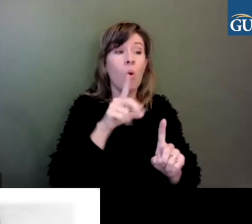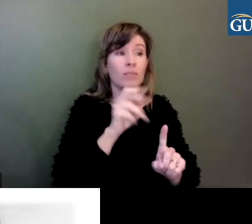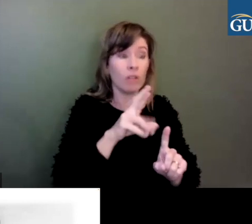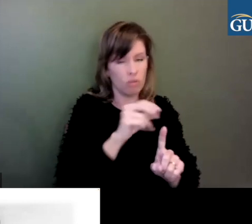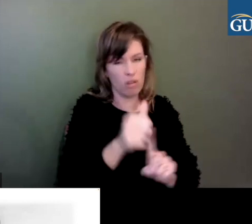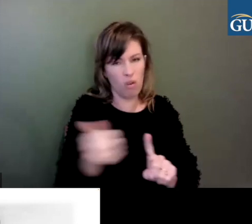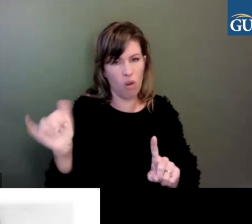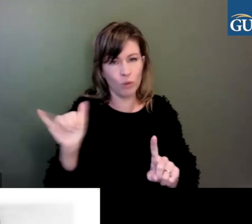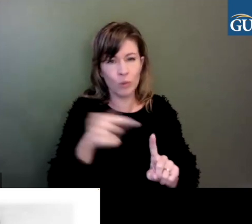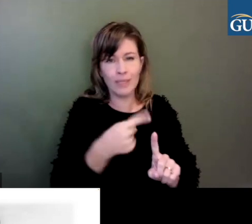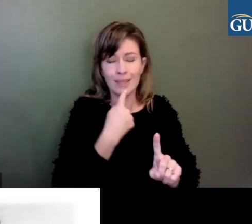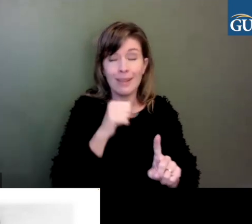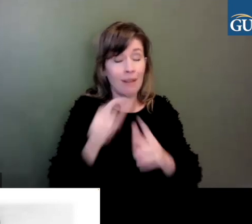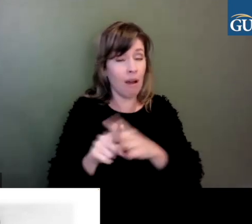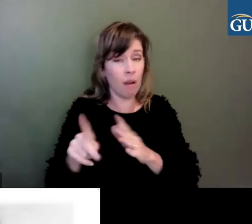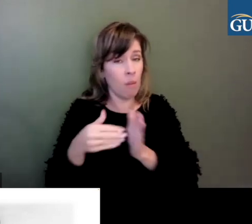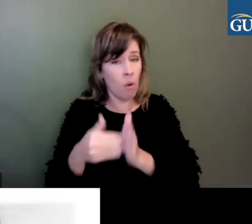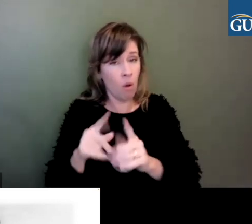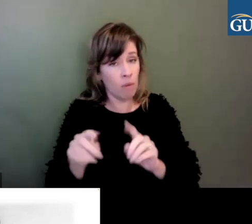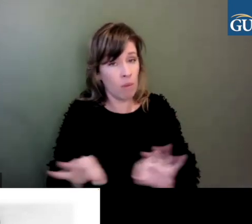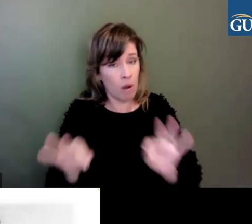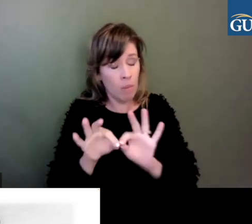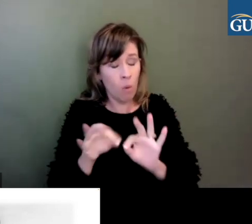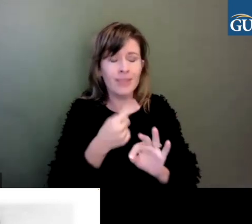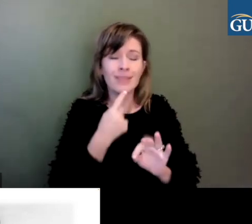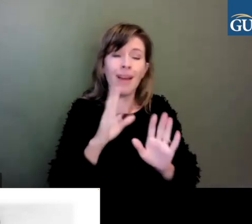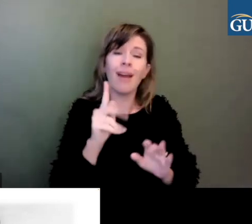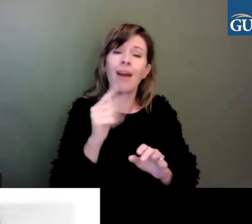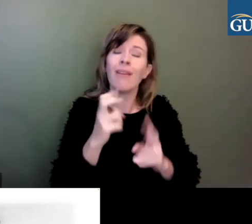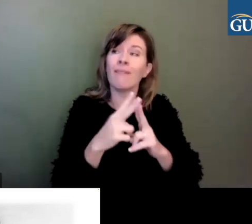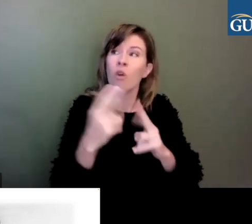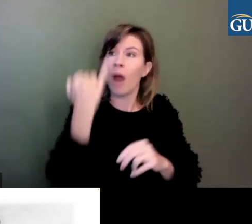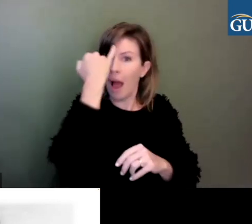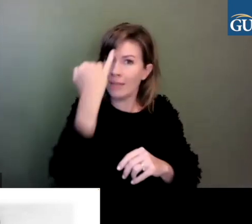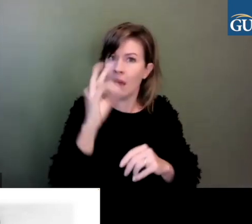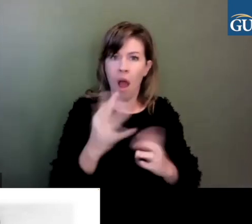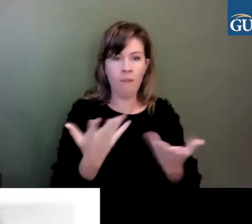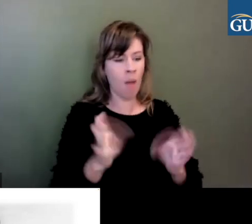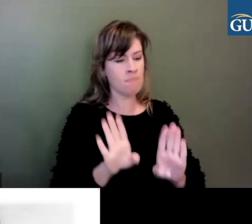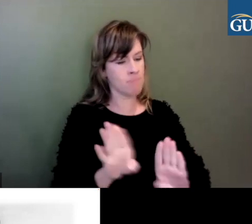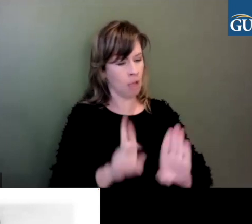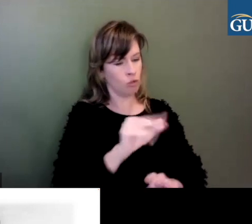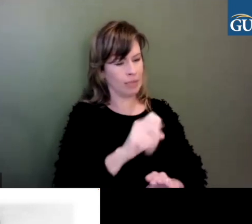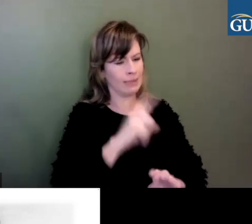but is very important, is that the very idea of a biological notion of race is a social construction in itself. That